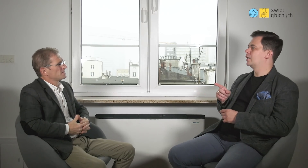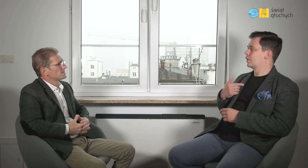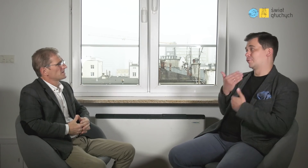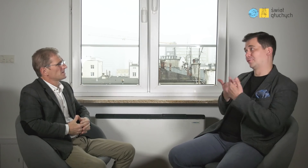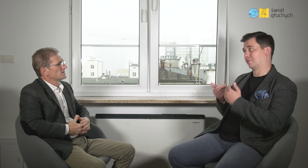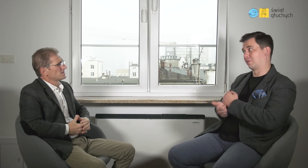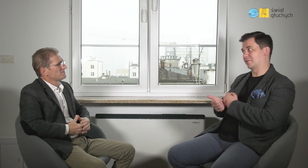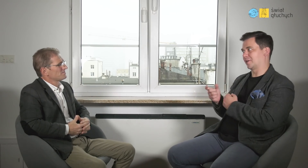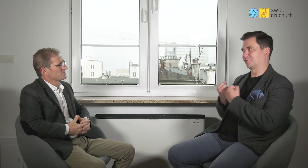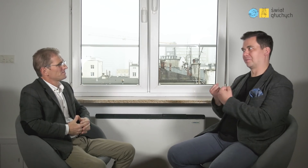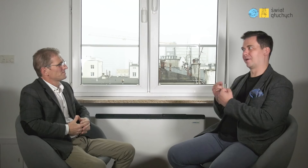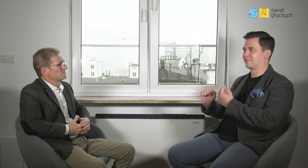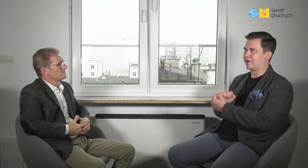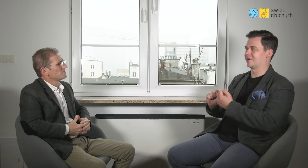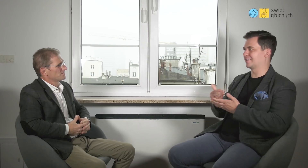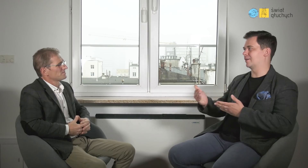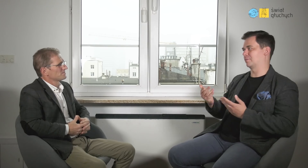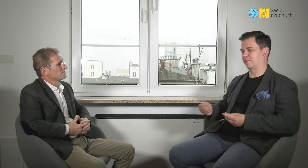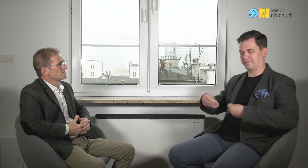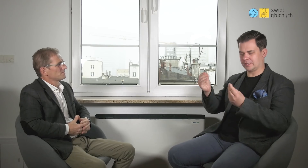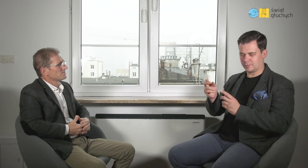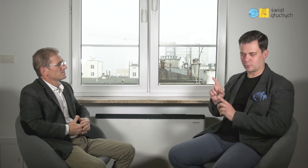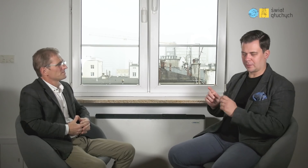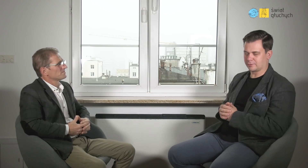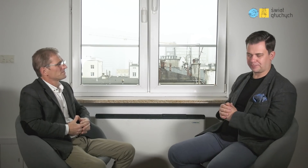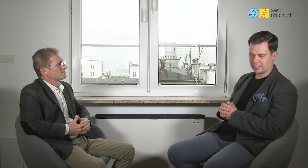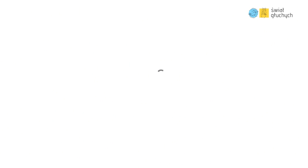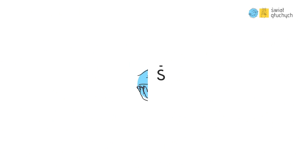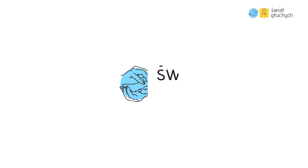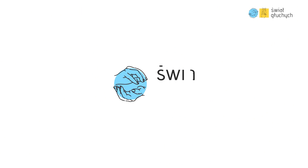Yes, that's right. I wish you the best of luck in your future endeavors